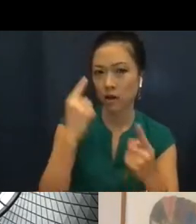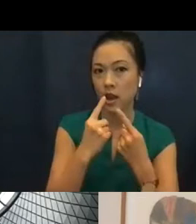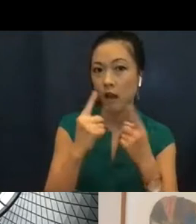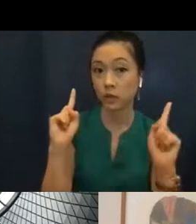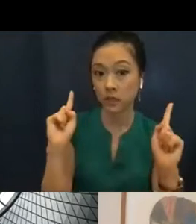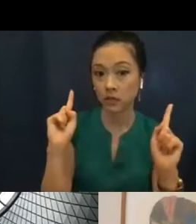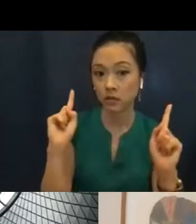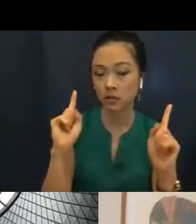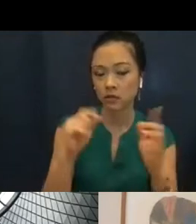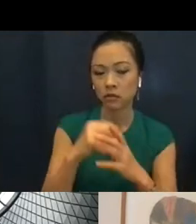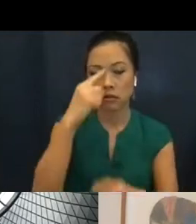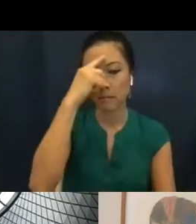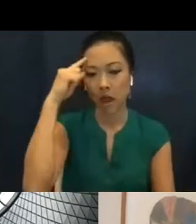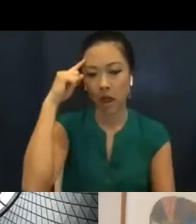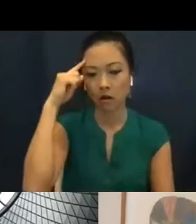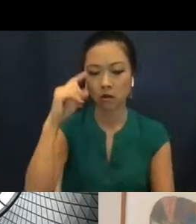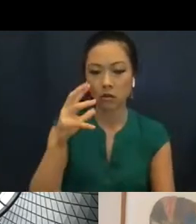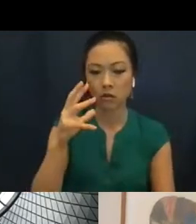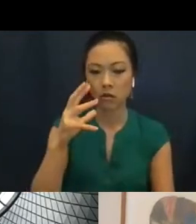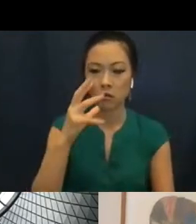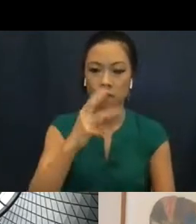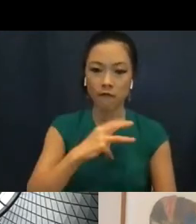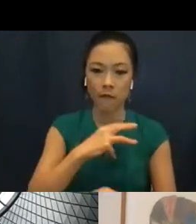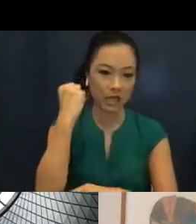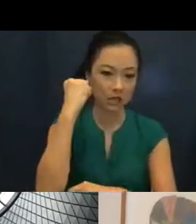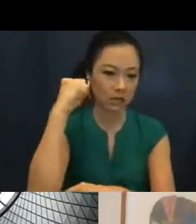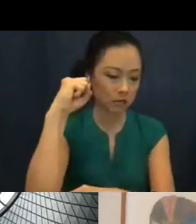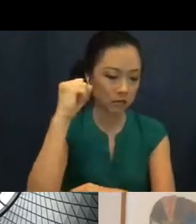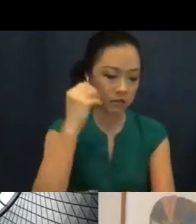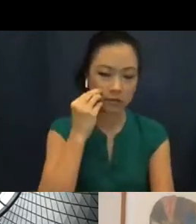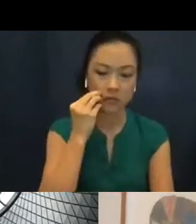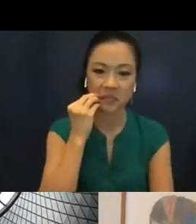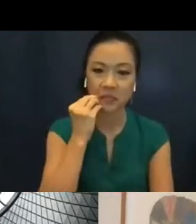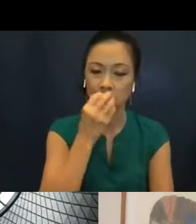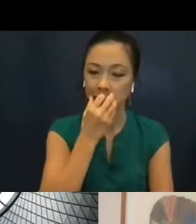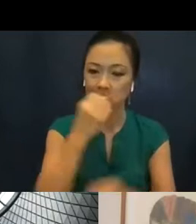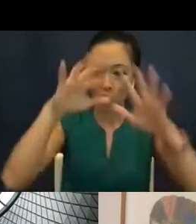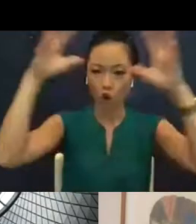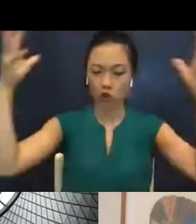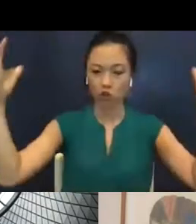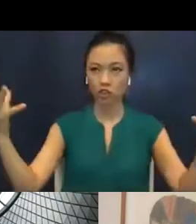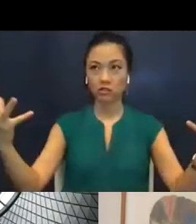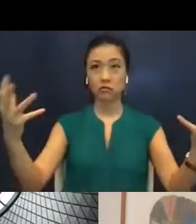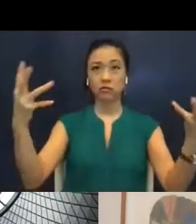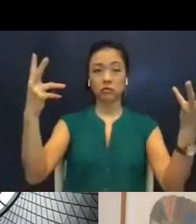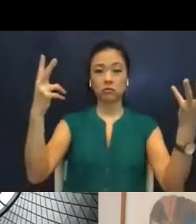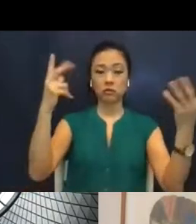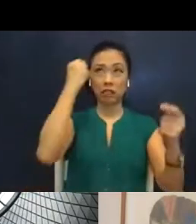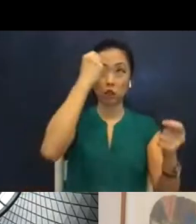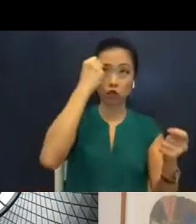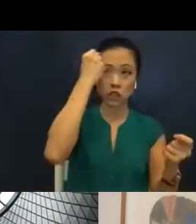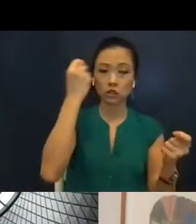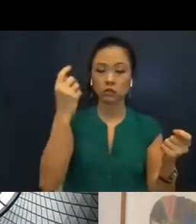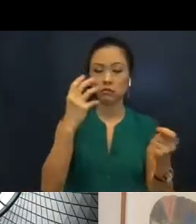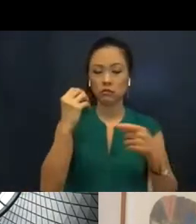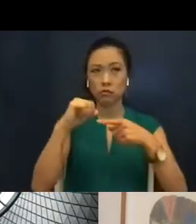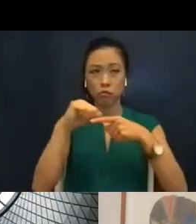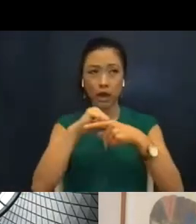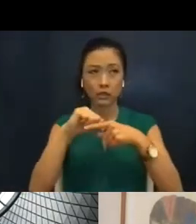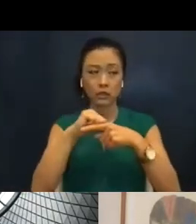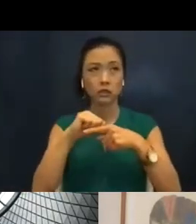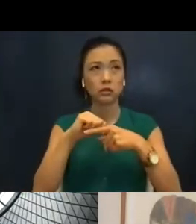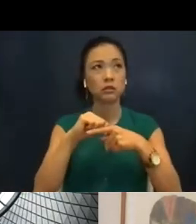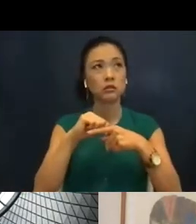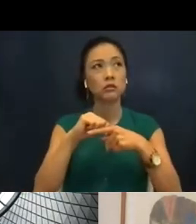feminists, overarching theories and practices, and those articulations have really shifted